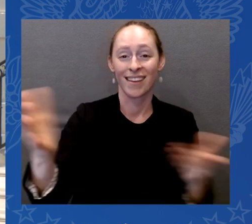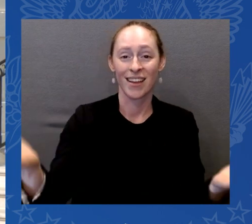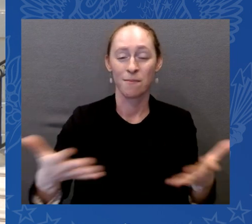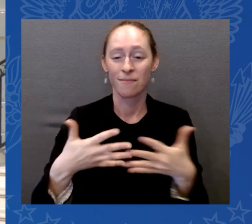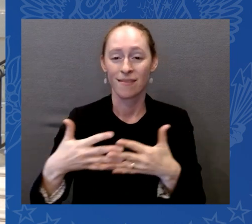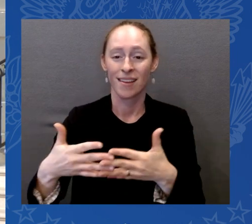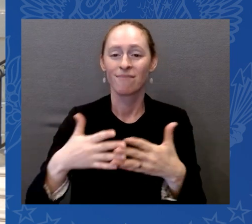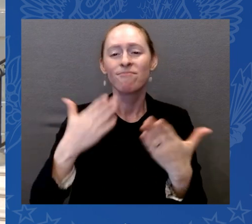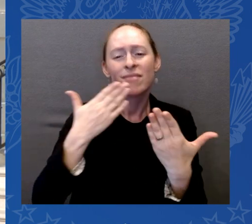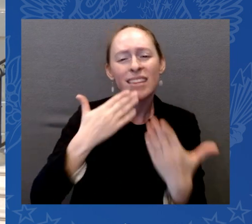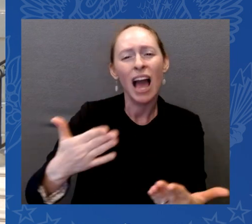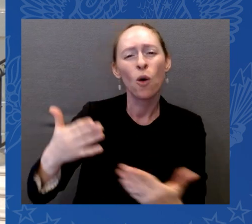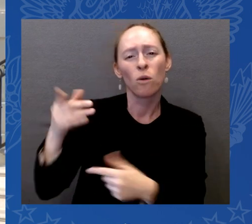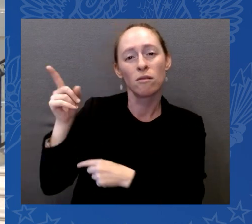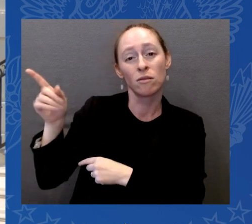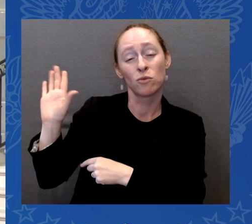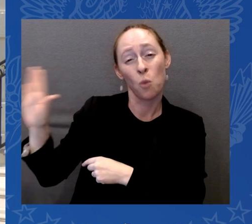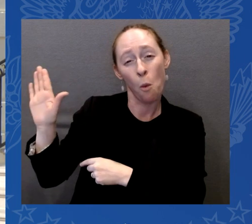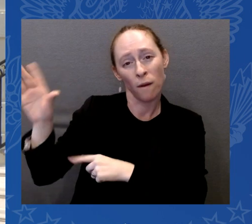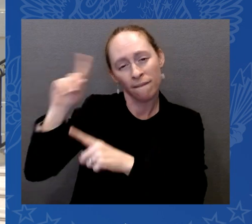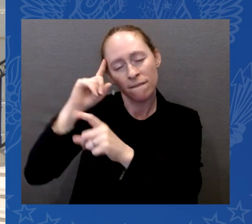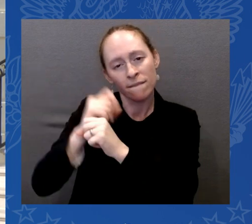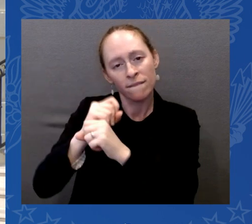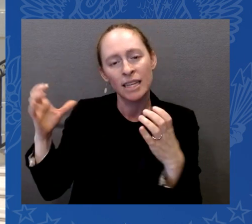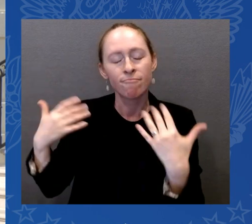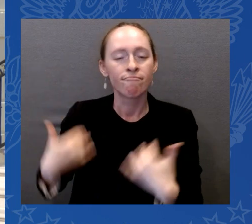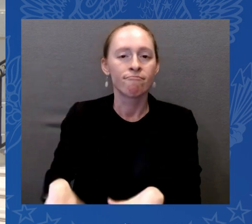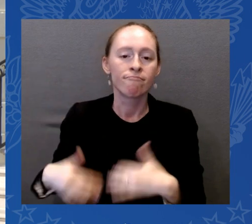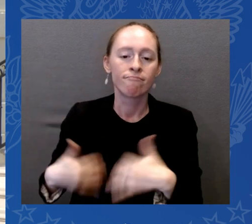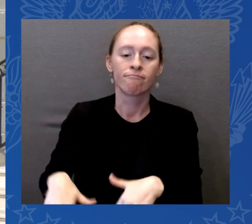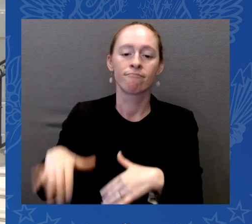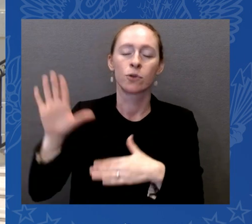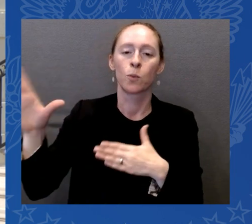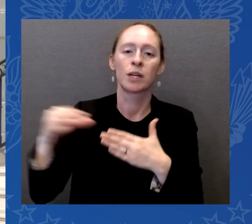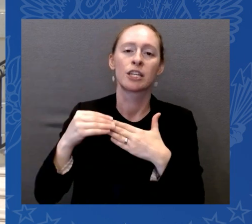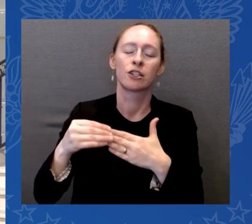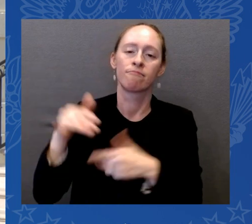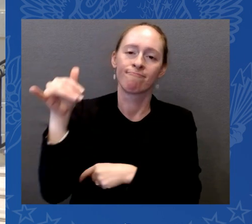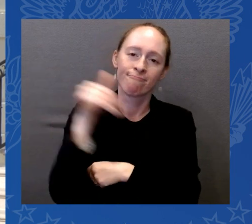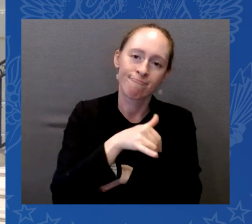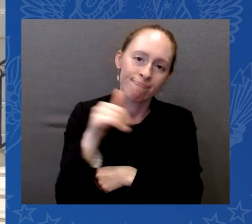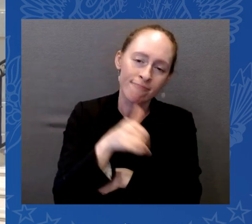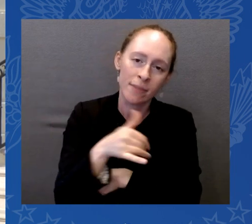and for your unwavering faith in the possibility of America.